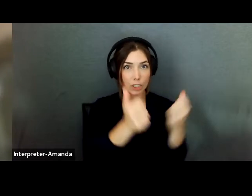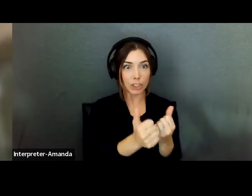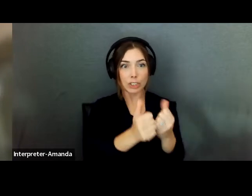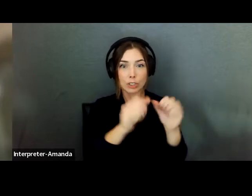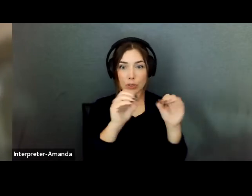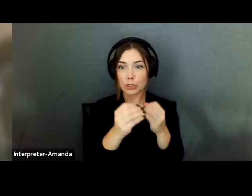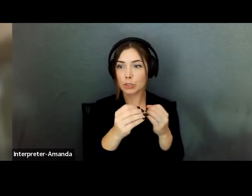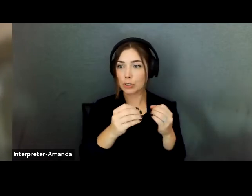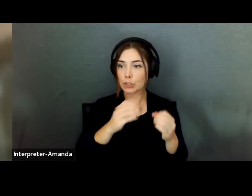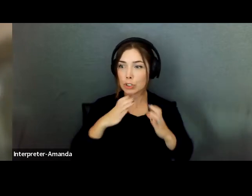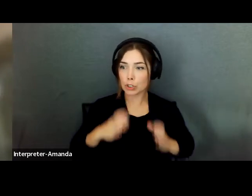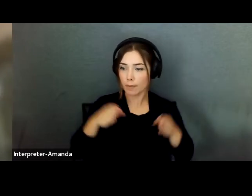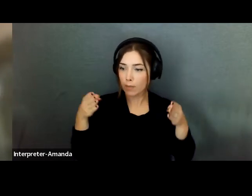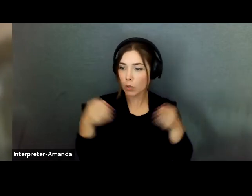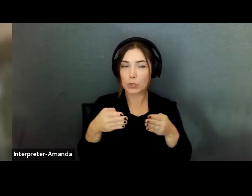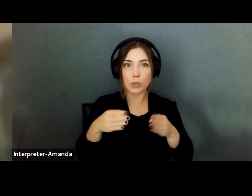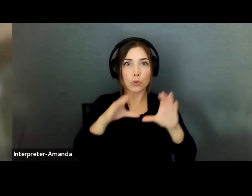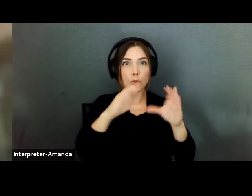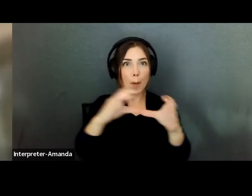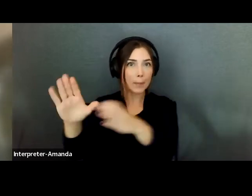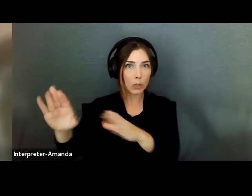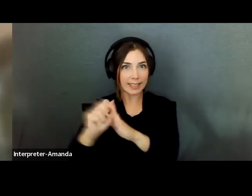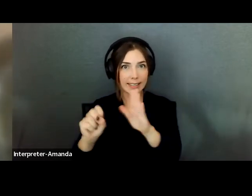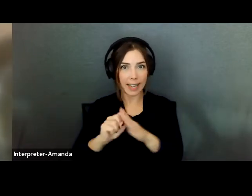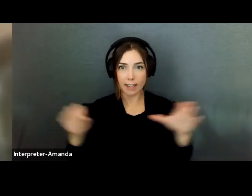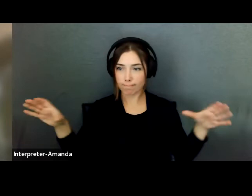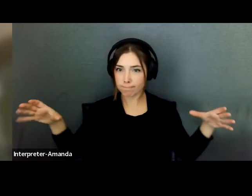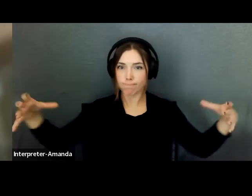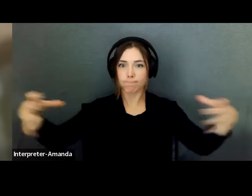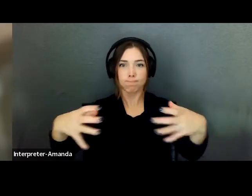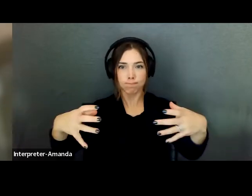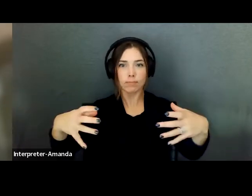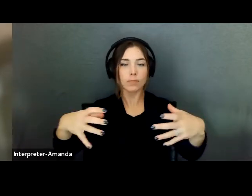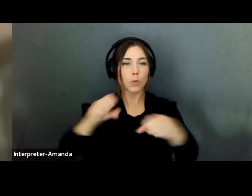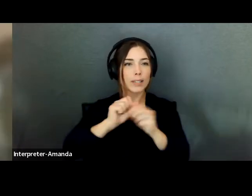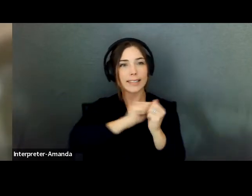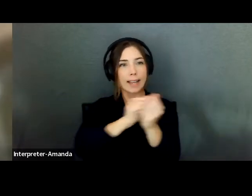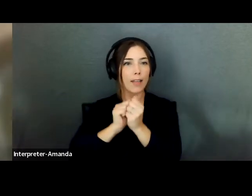directed groups in your state and work together or leverage your different strengths and knowledge,